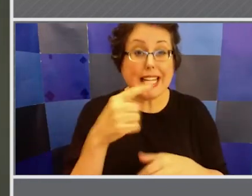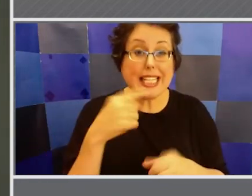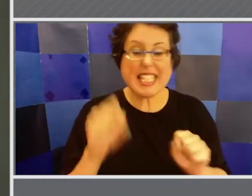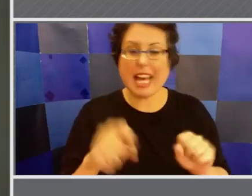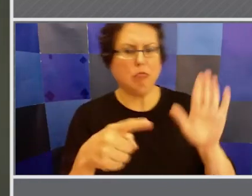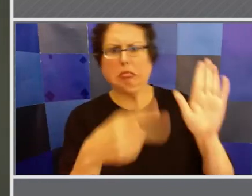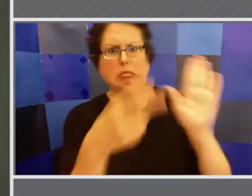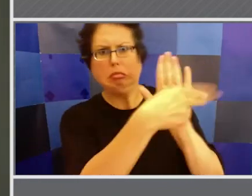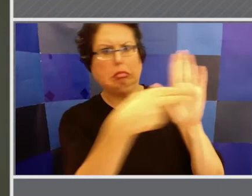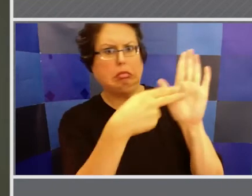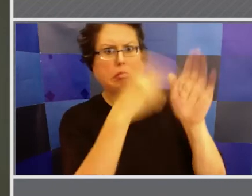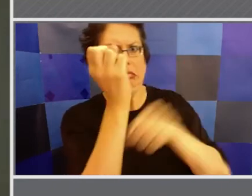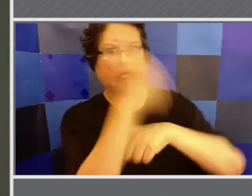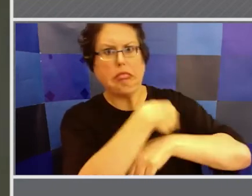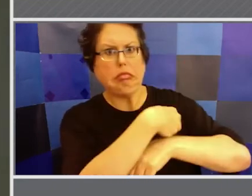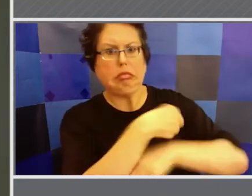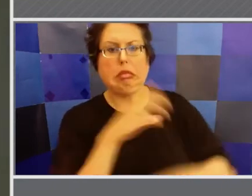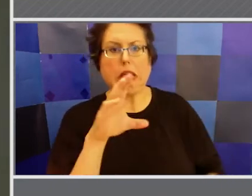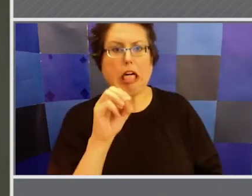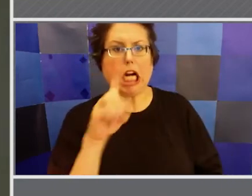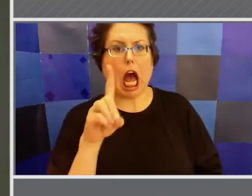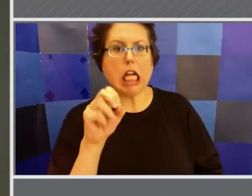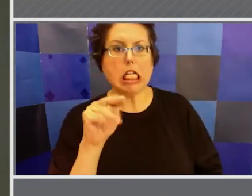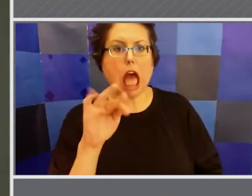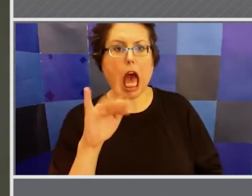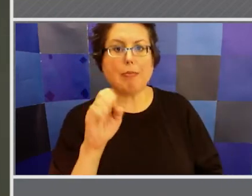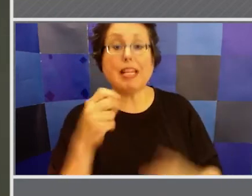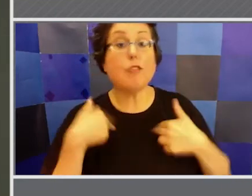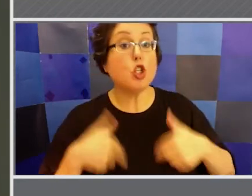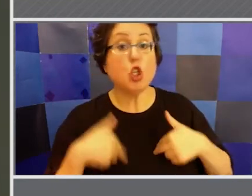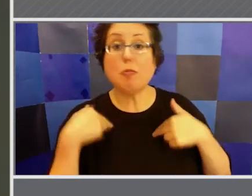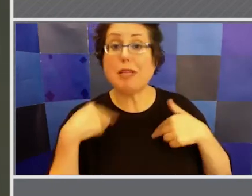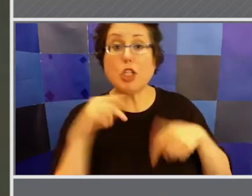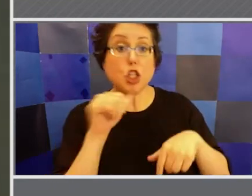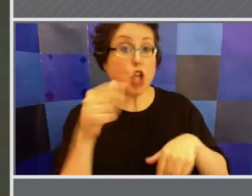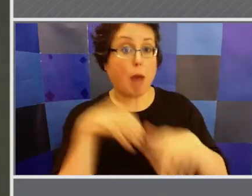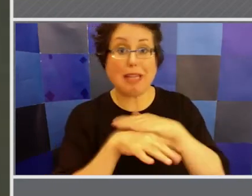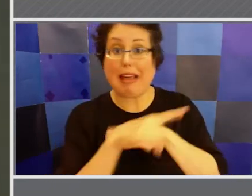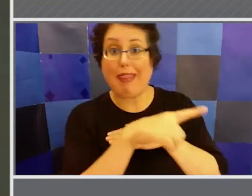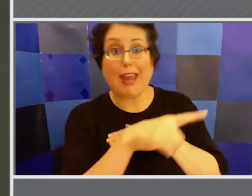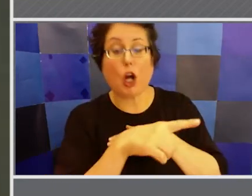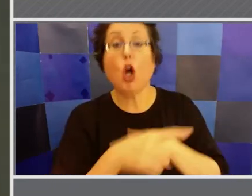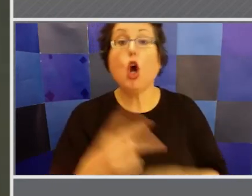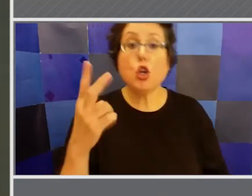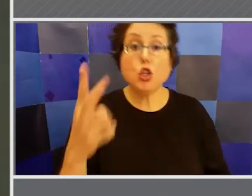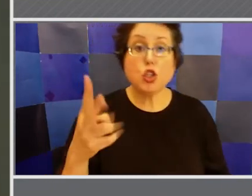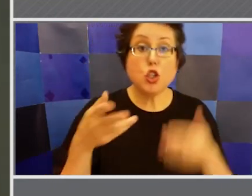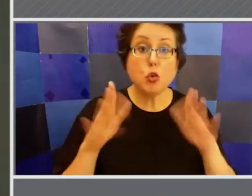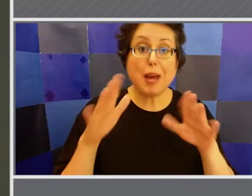If it is unfit for human occupancy. There are two ways to lift a condemnation from a structure.